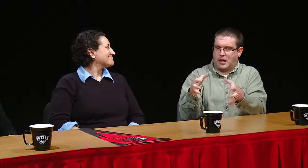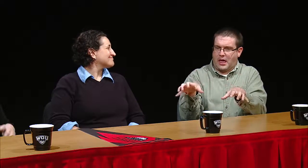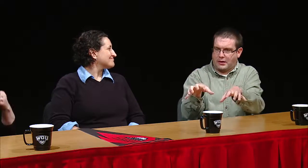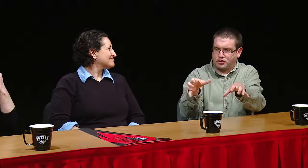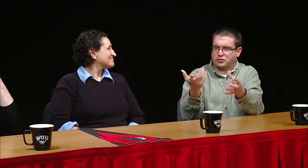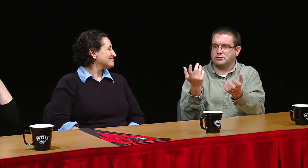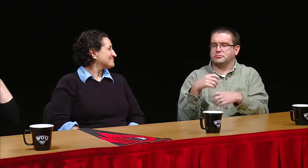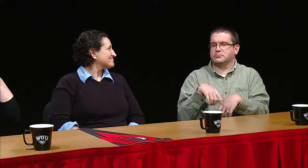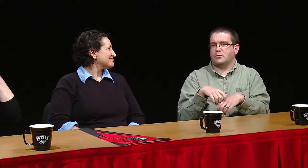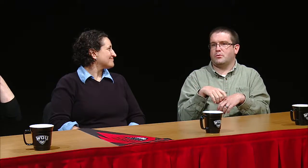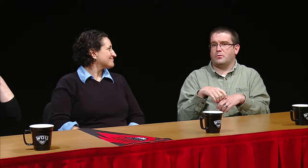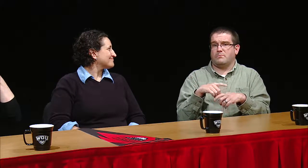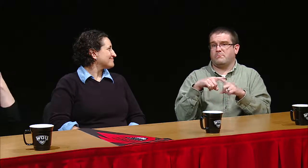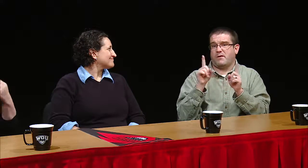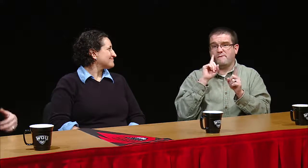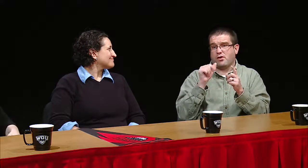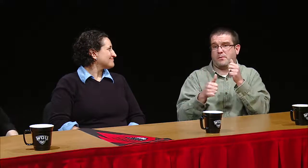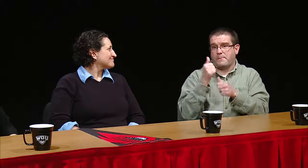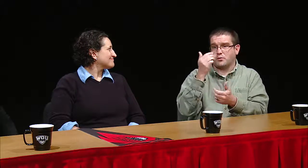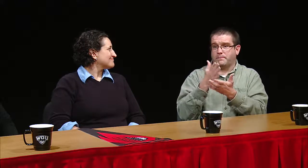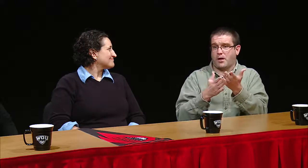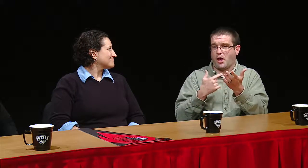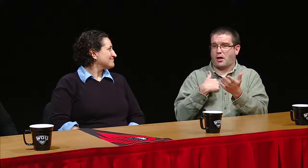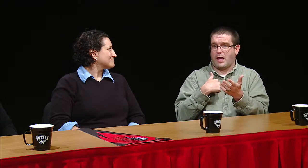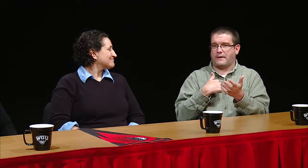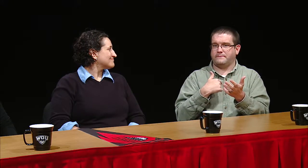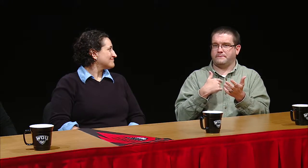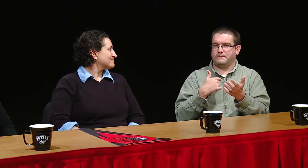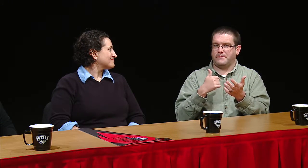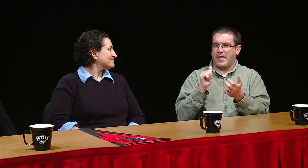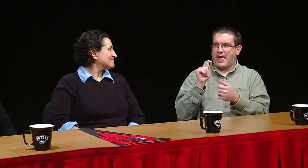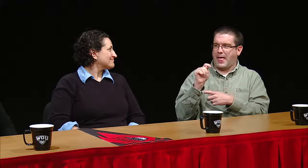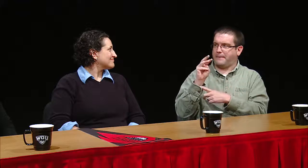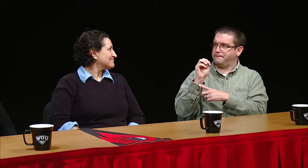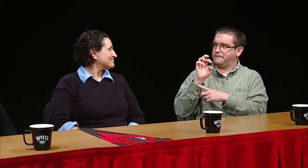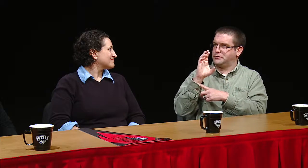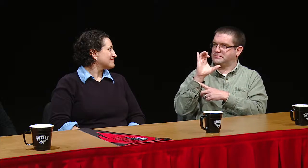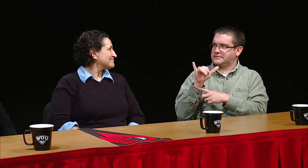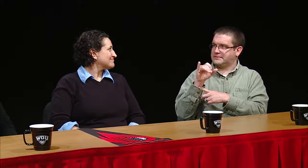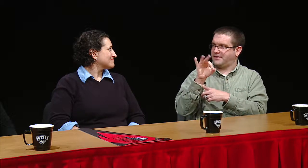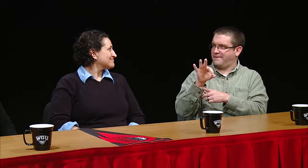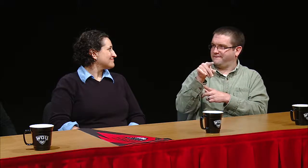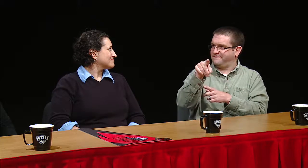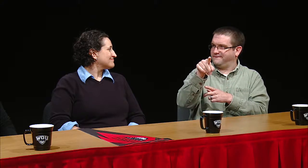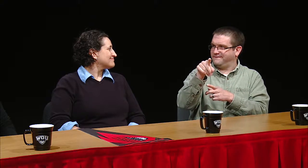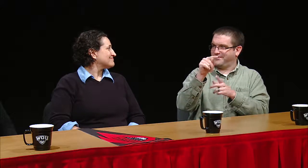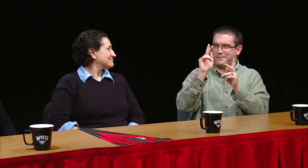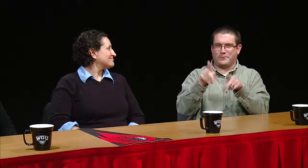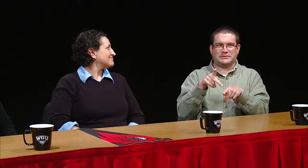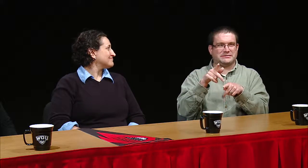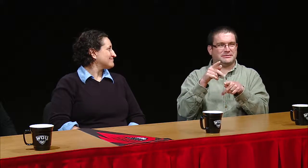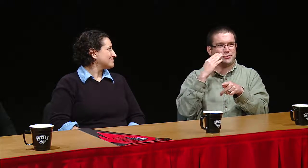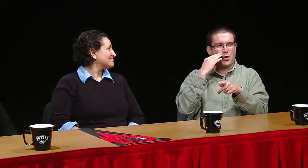or the timing and the syncing in YouTube. But yeah, all self-taught. Nobody came in and talked to me about how do it,